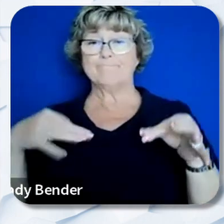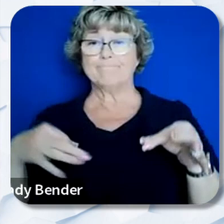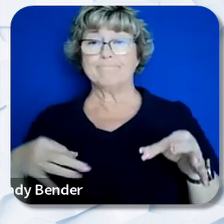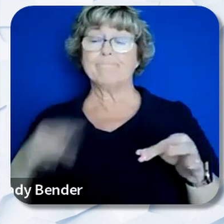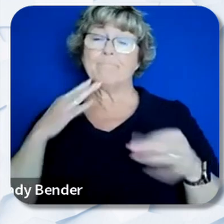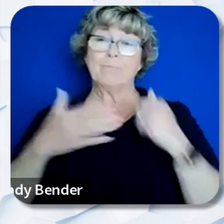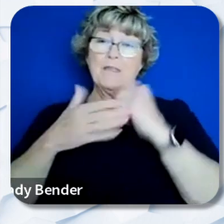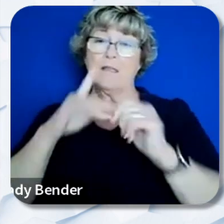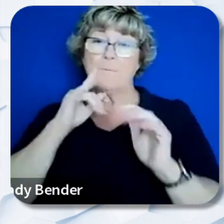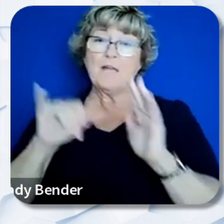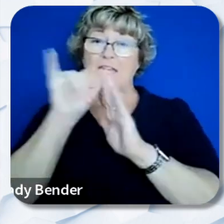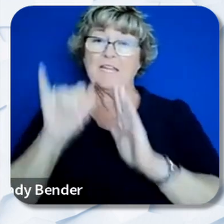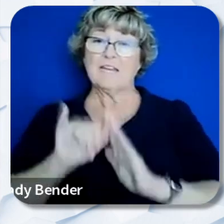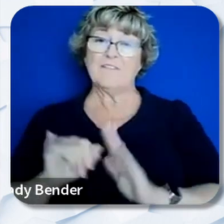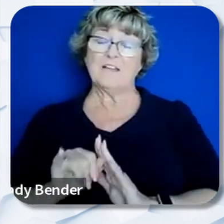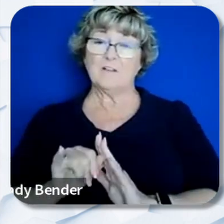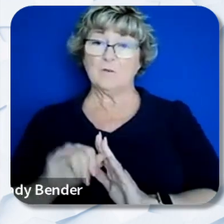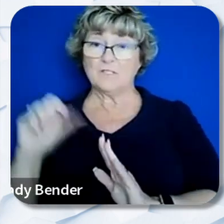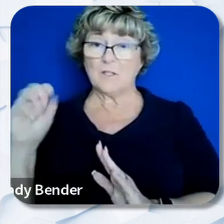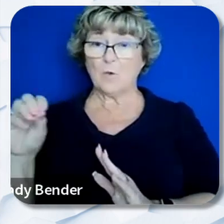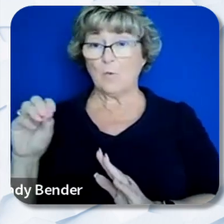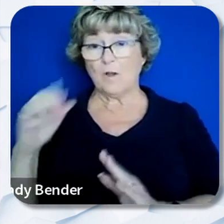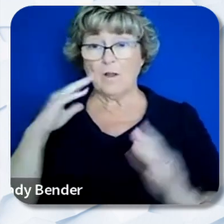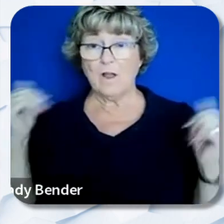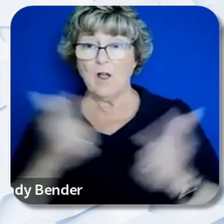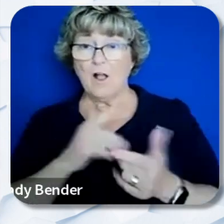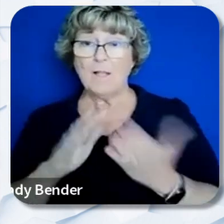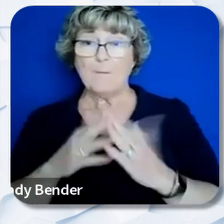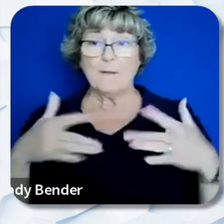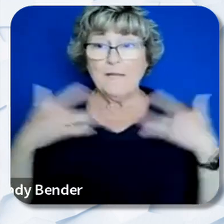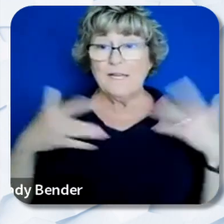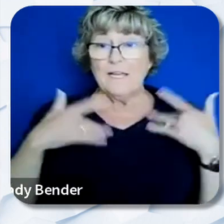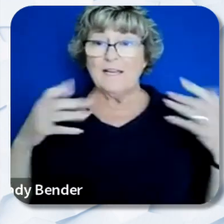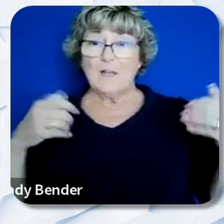identify those. So I know everyone's getting really excited and ready to go. But in this